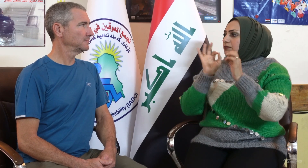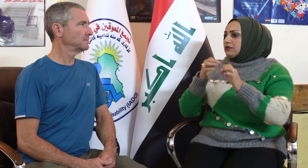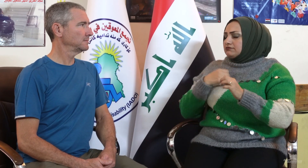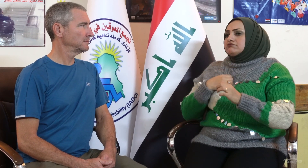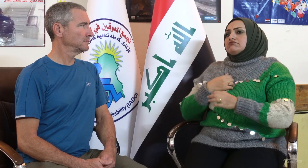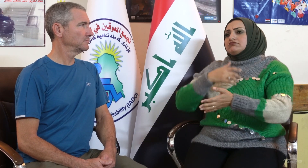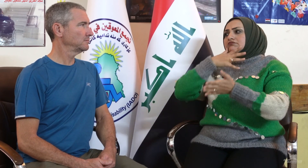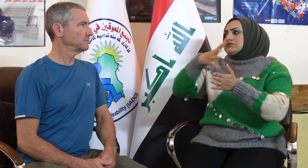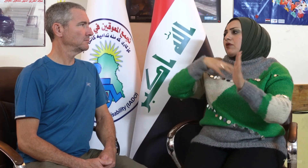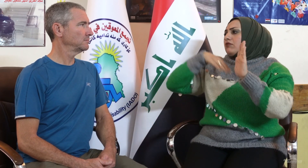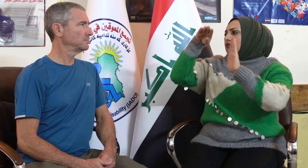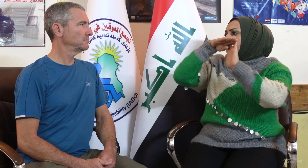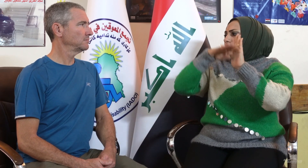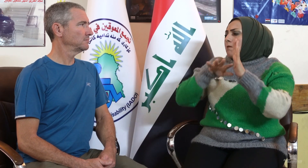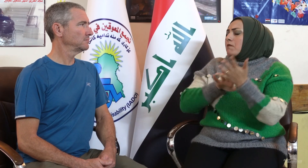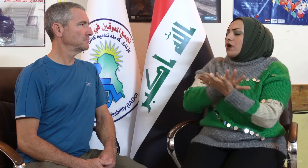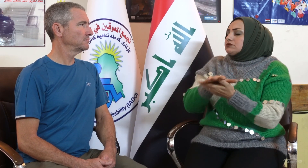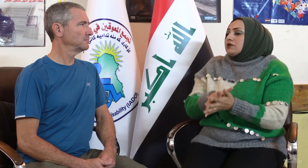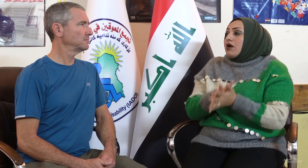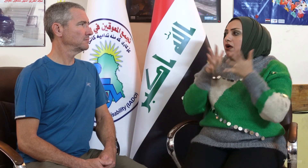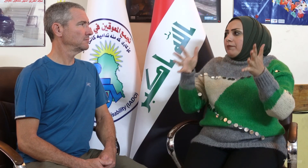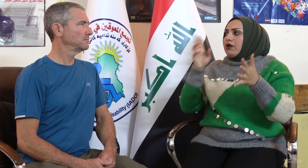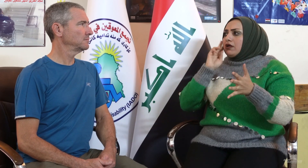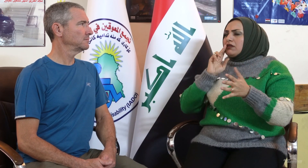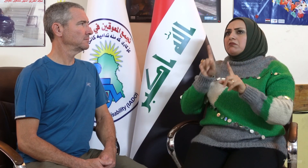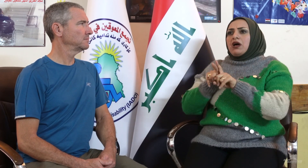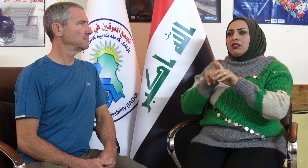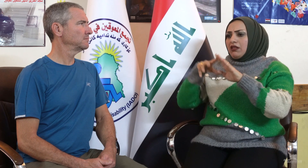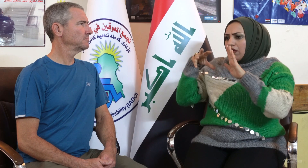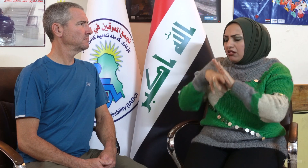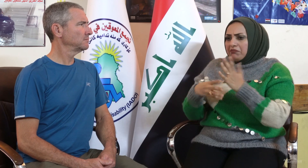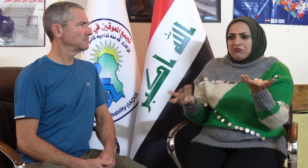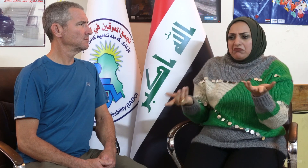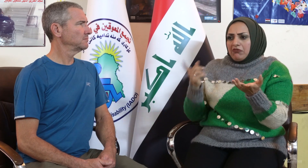We had a list of discussion points, things about Deaf organizations,